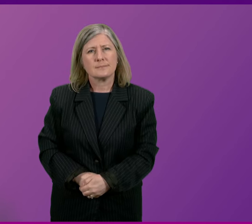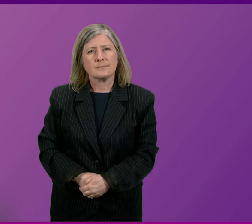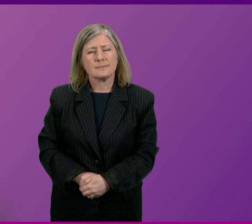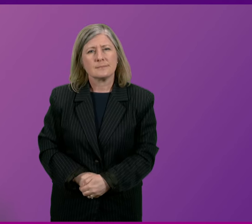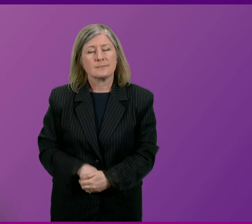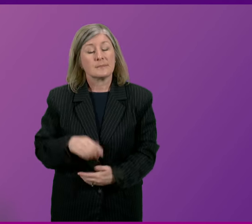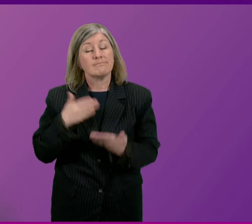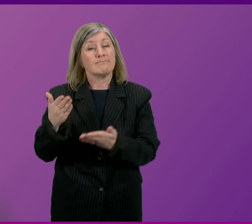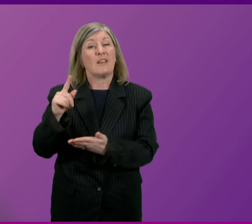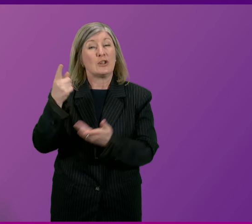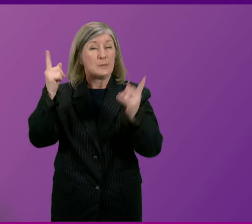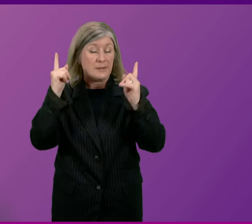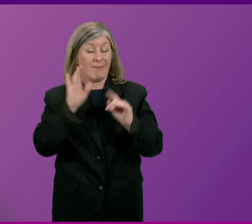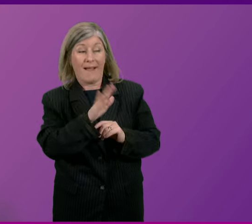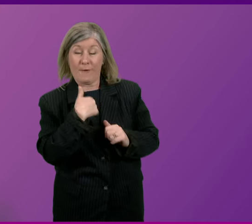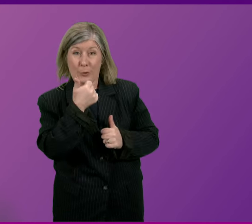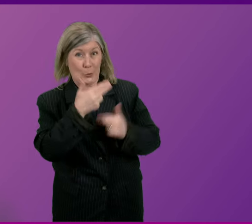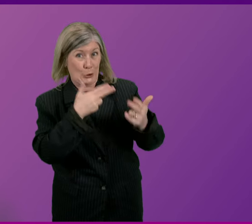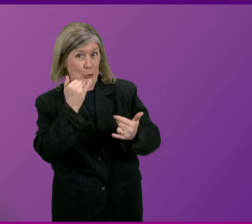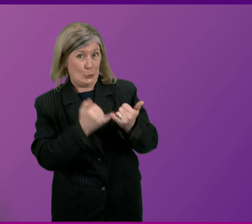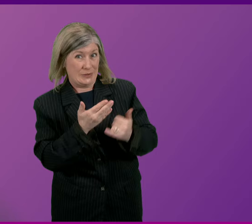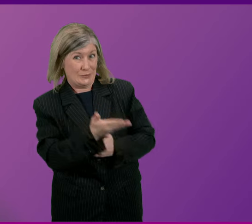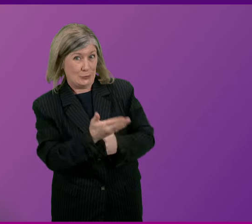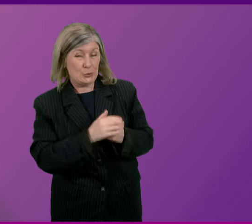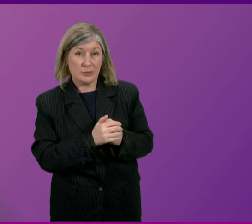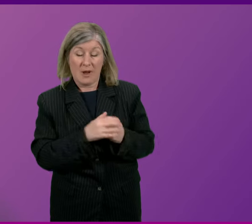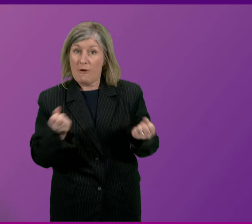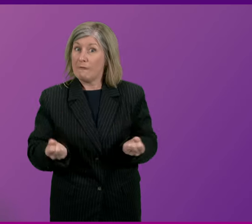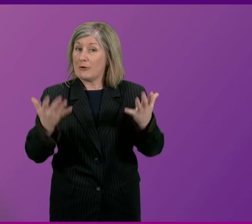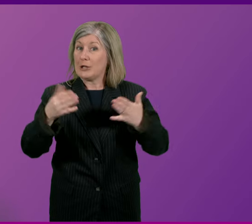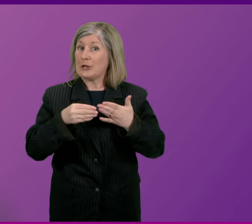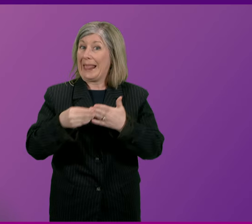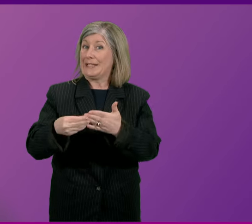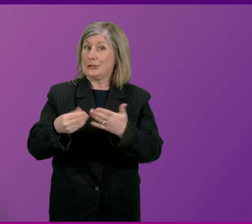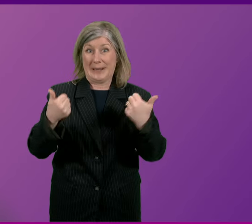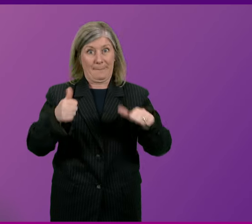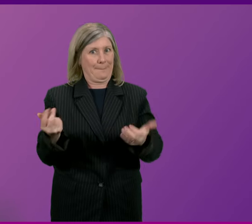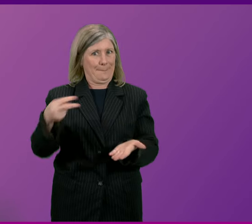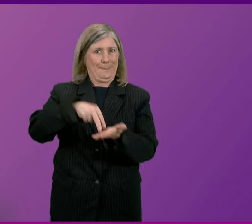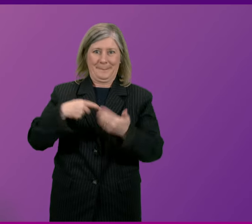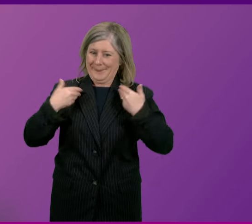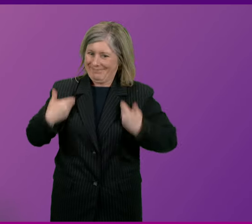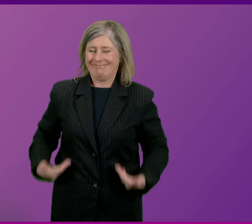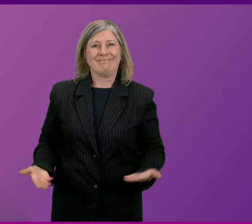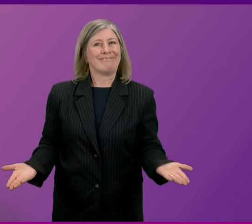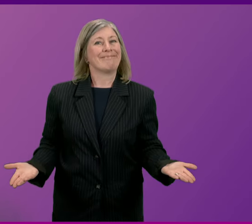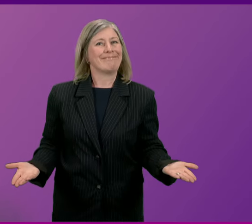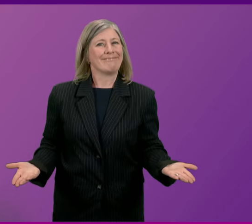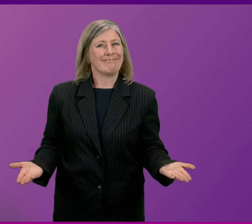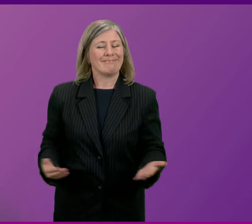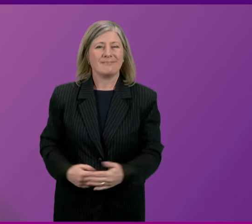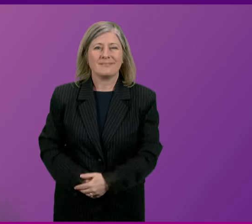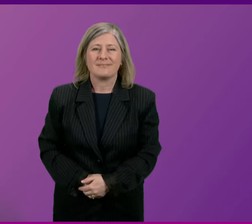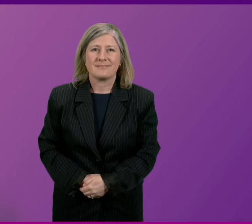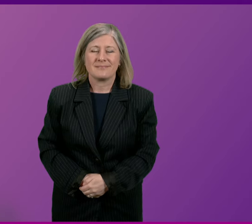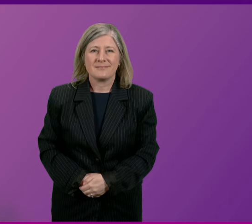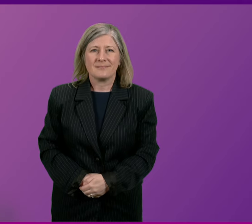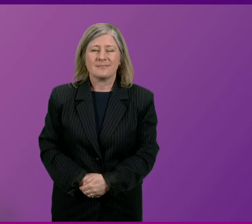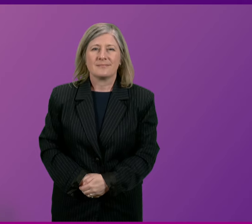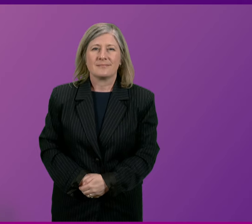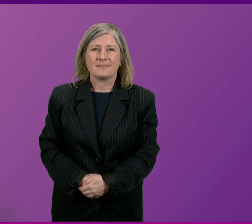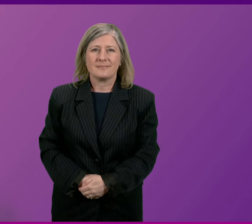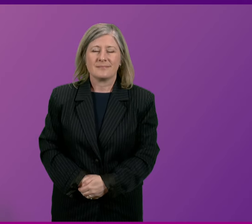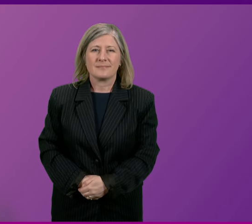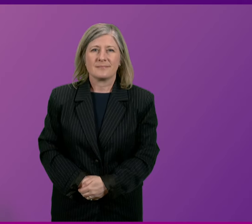I have good news for Anas Sarwar: that fresh leadership has just arrived—